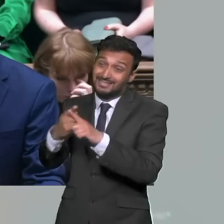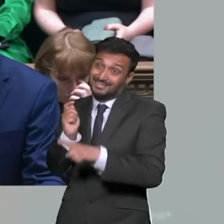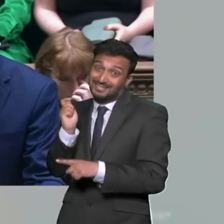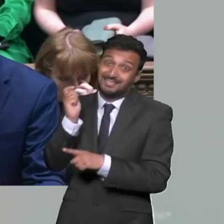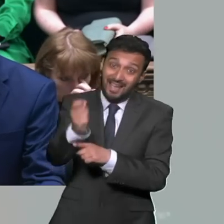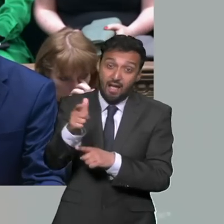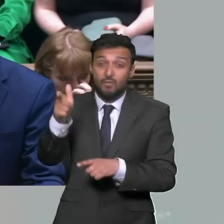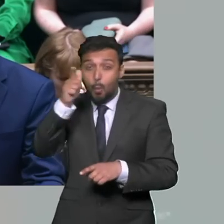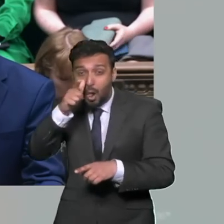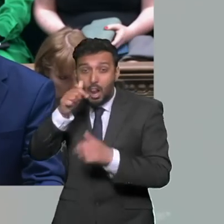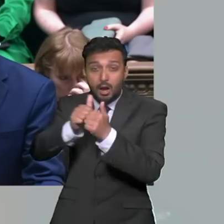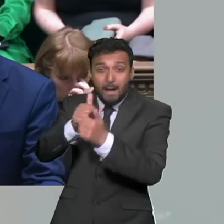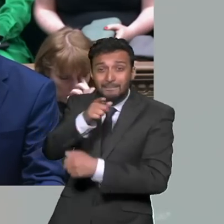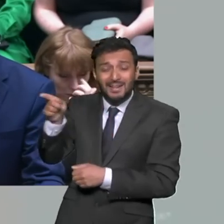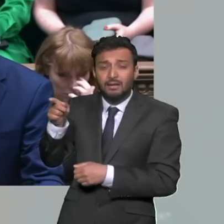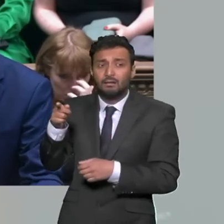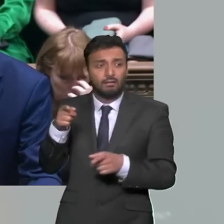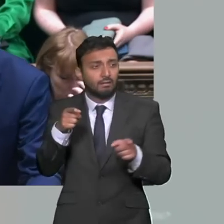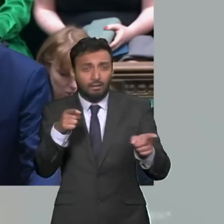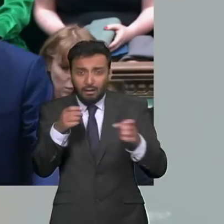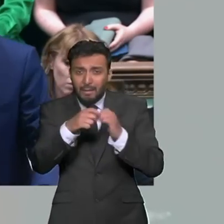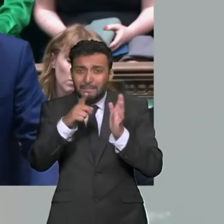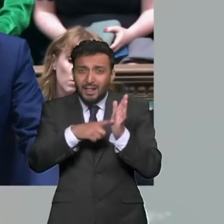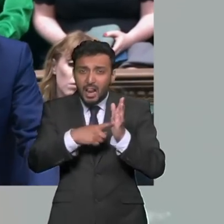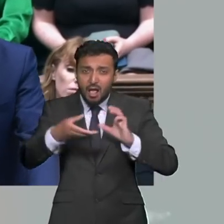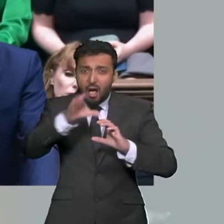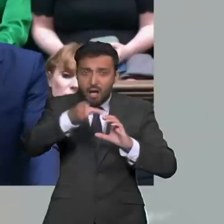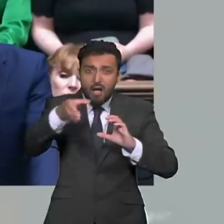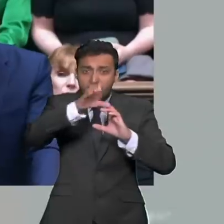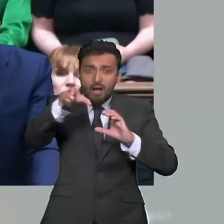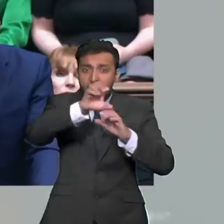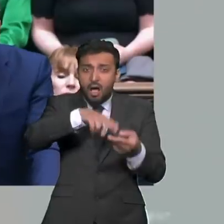been added to the bills of families across the country, and hundreds of millions of pounds